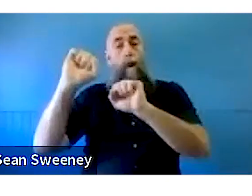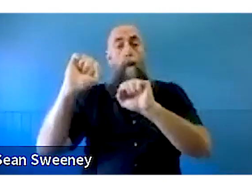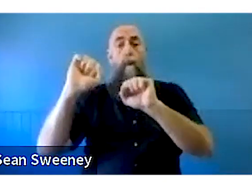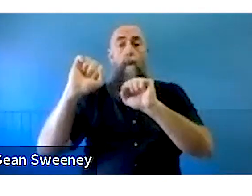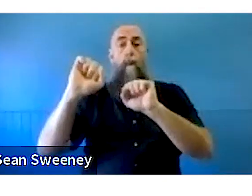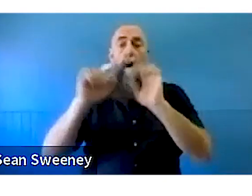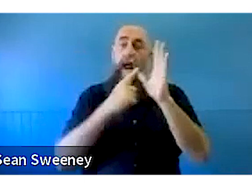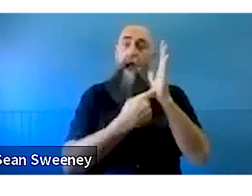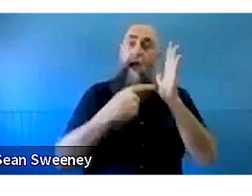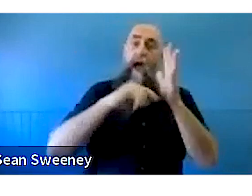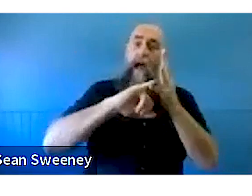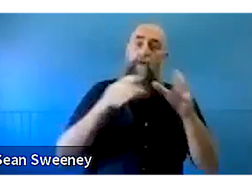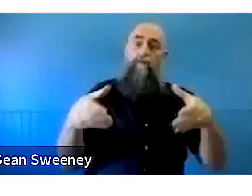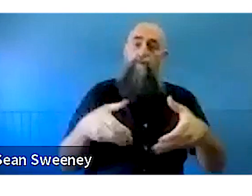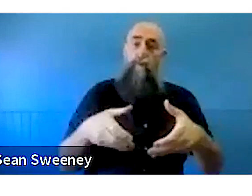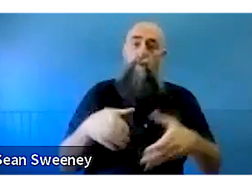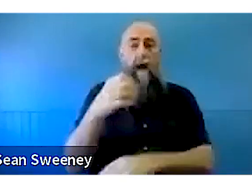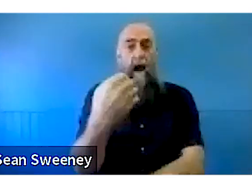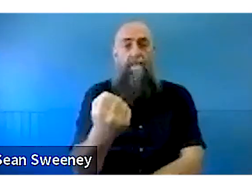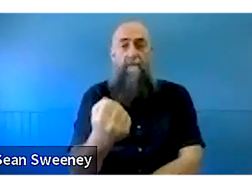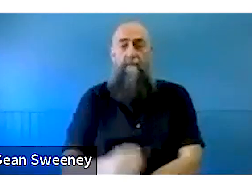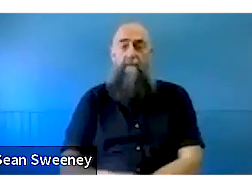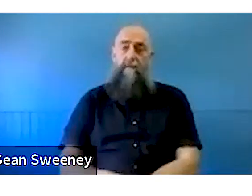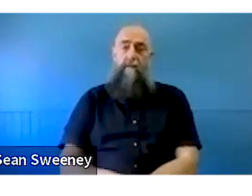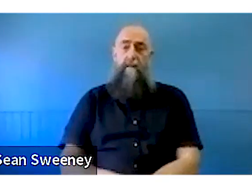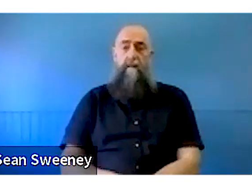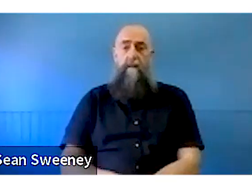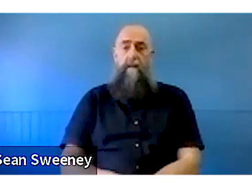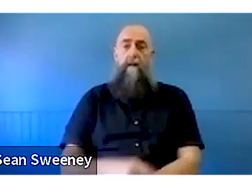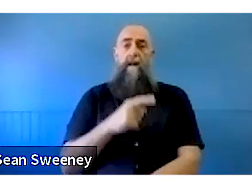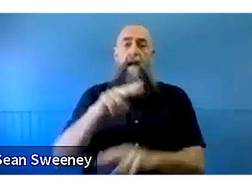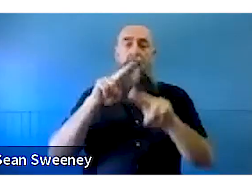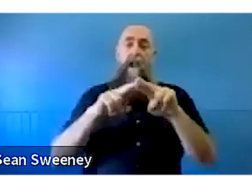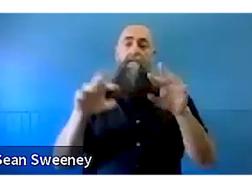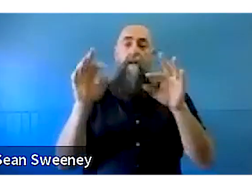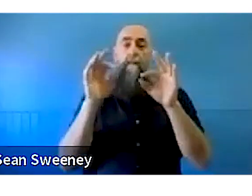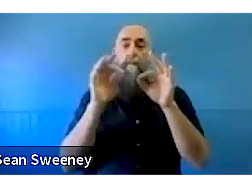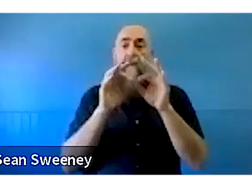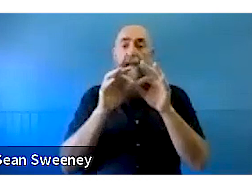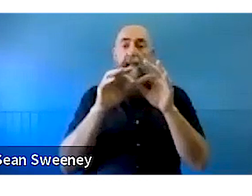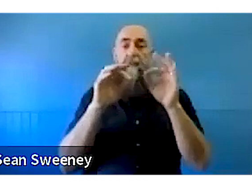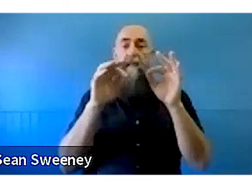It is fpdn.org.au.